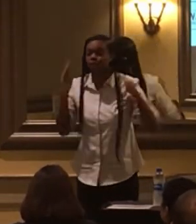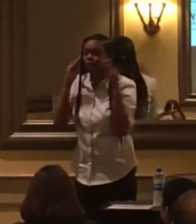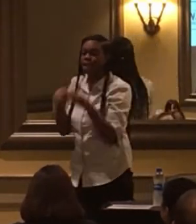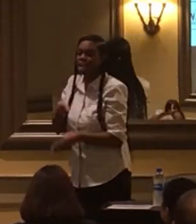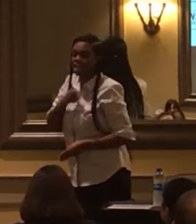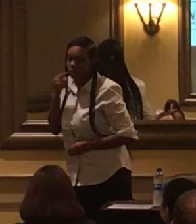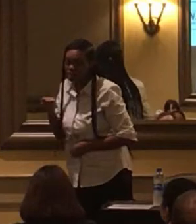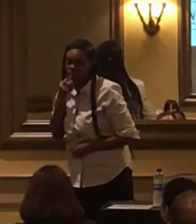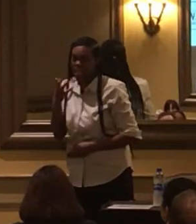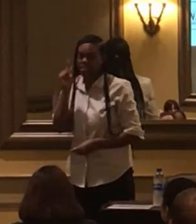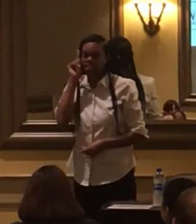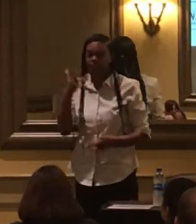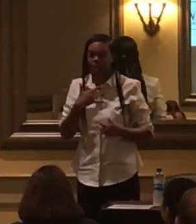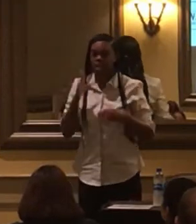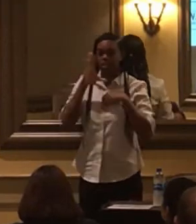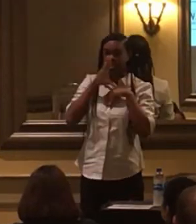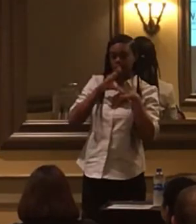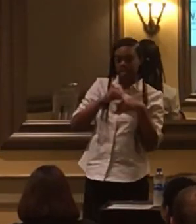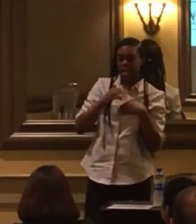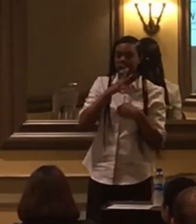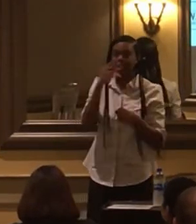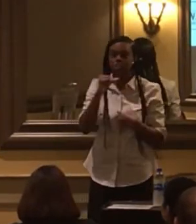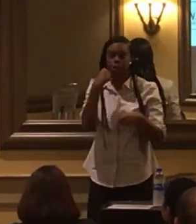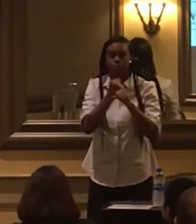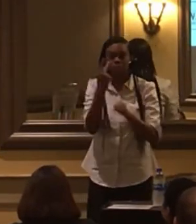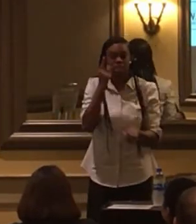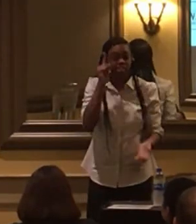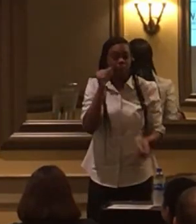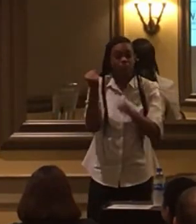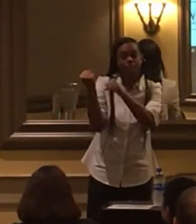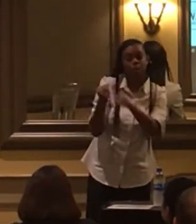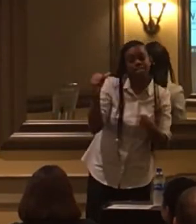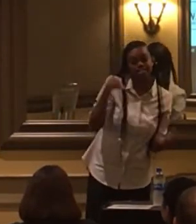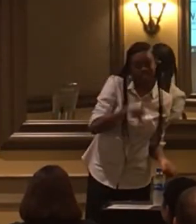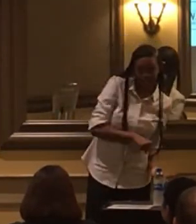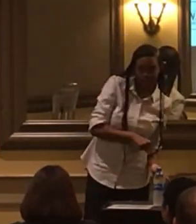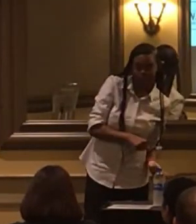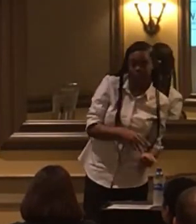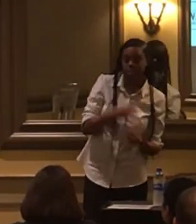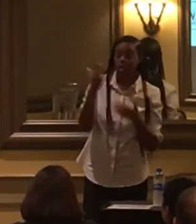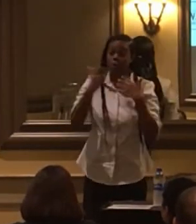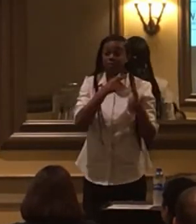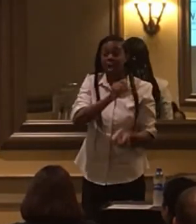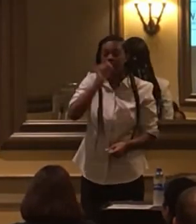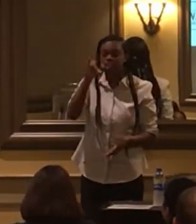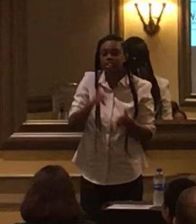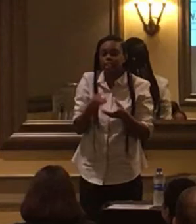and other accommodations and not focus so much on the hearing students,